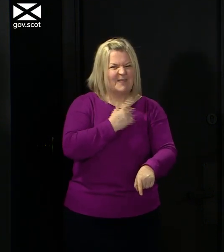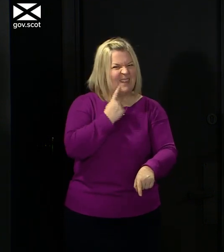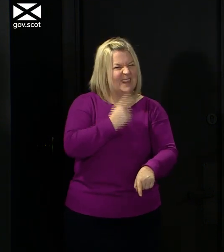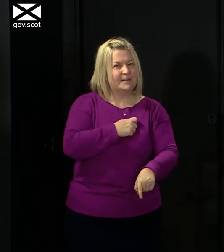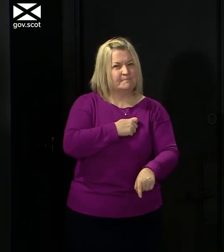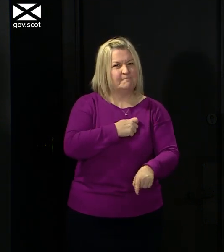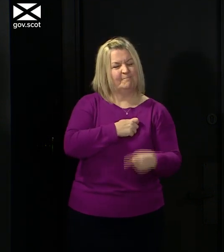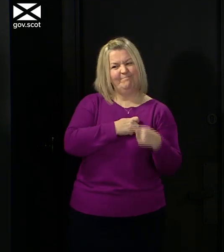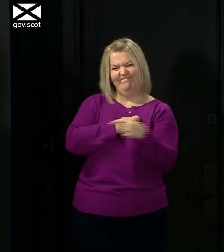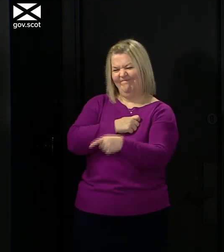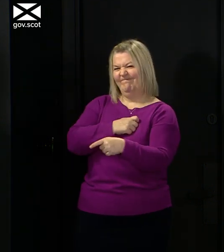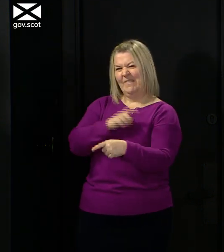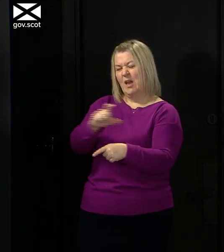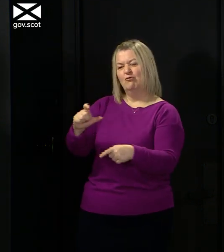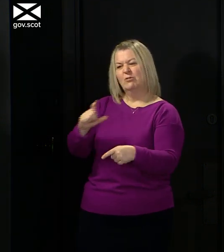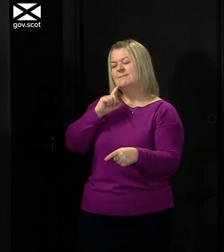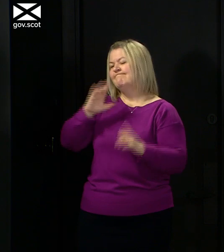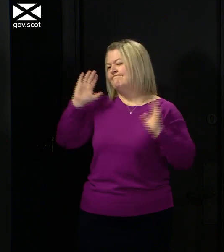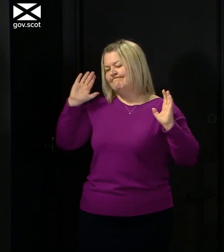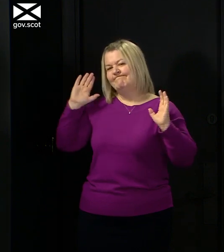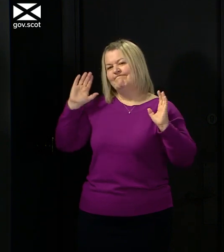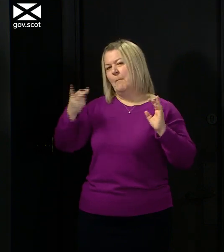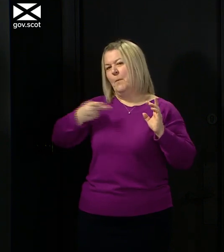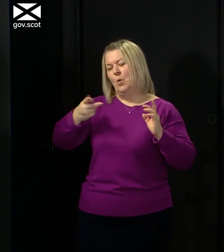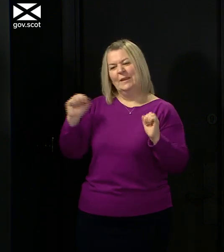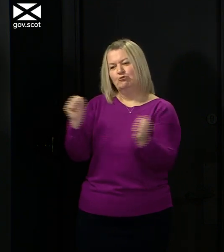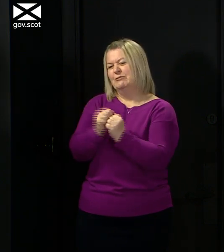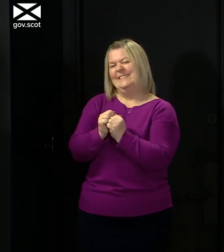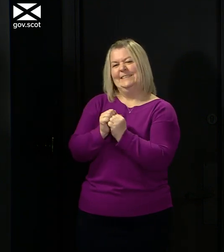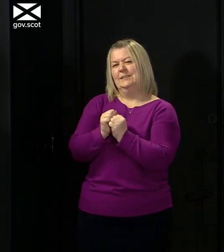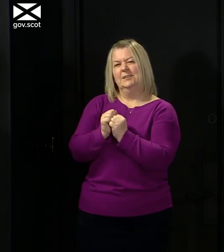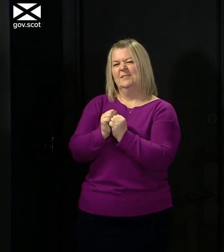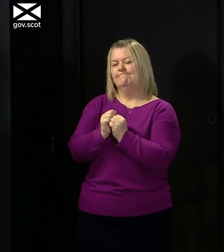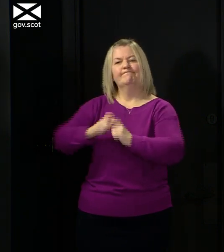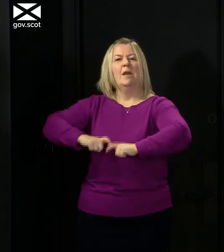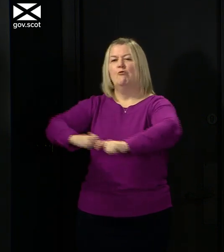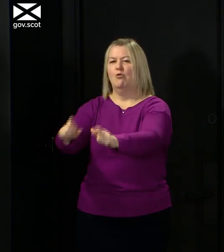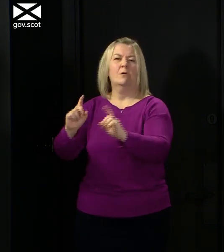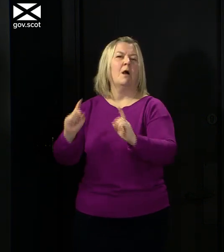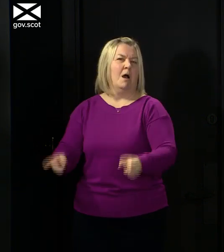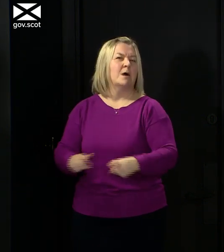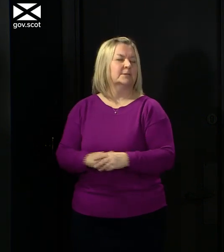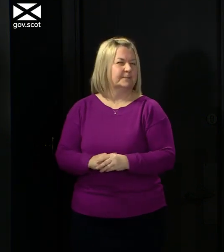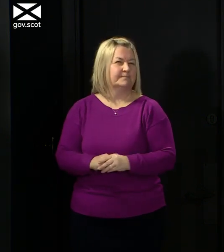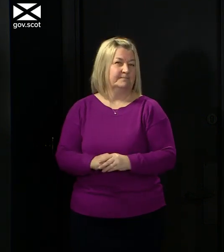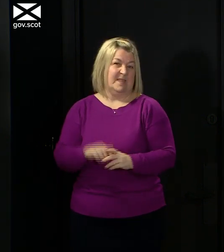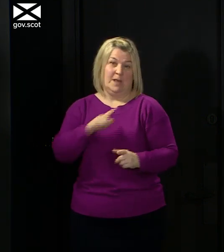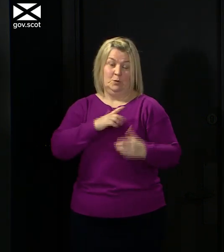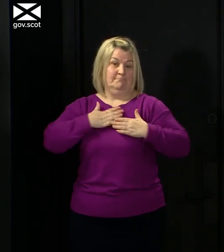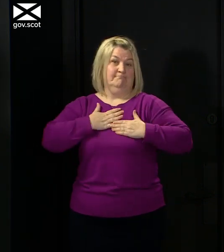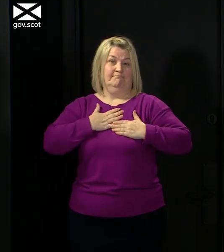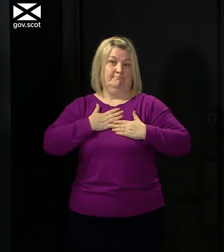to take. So, you know, that is the reason for that change, in my view last night, and